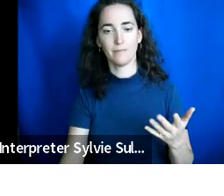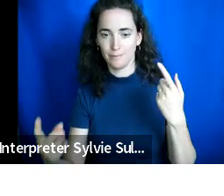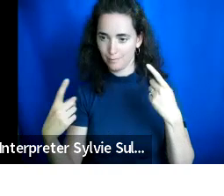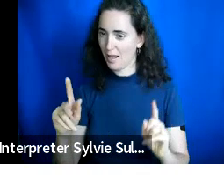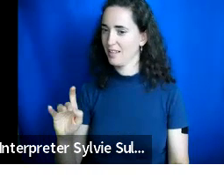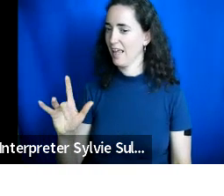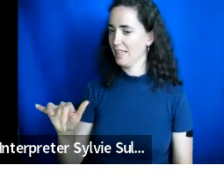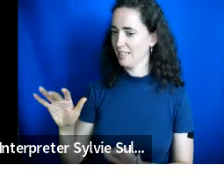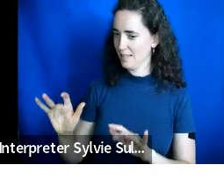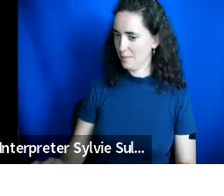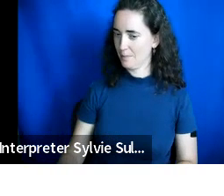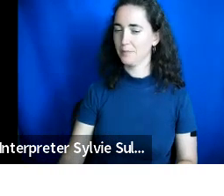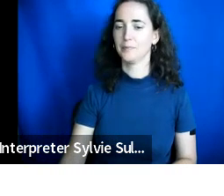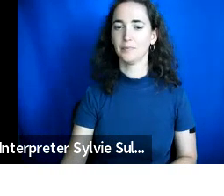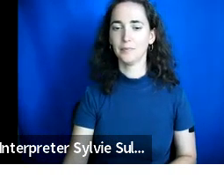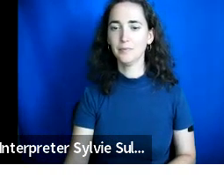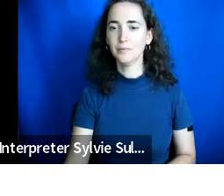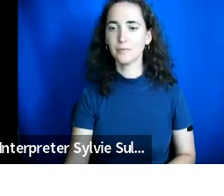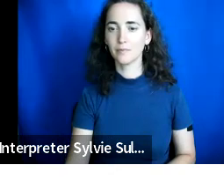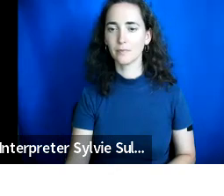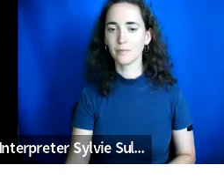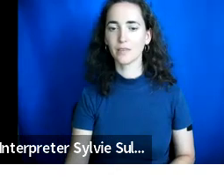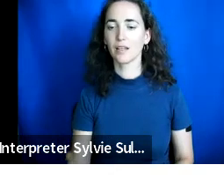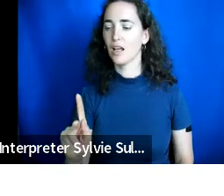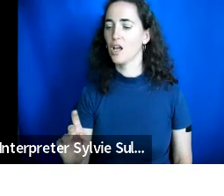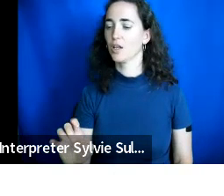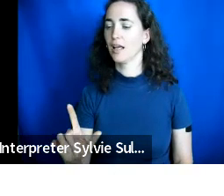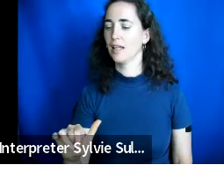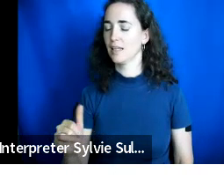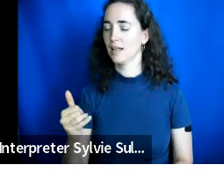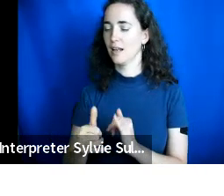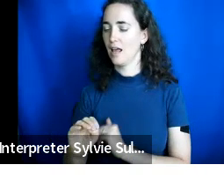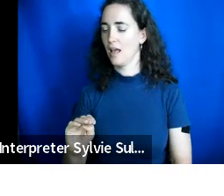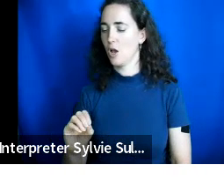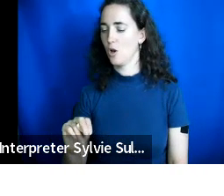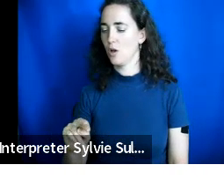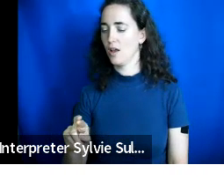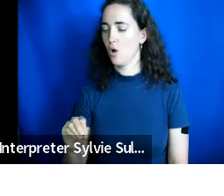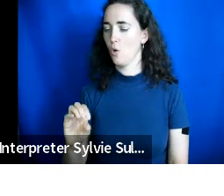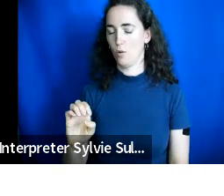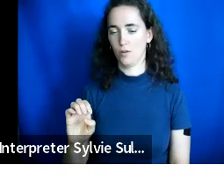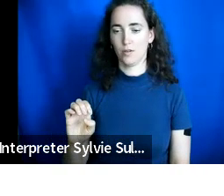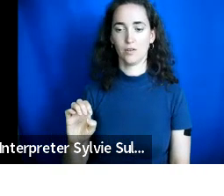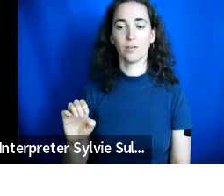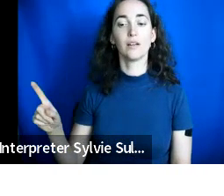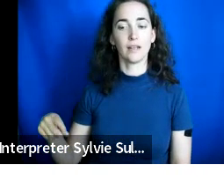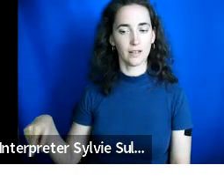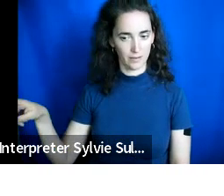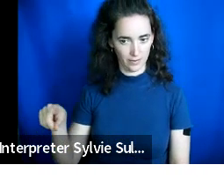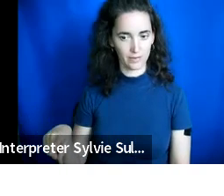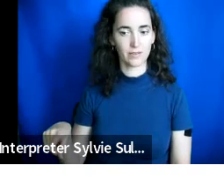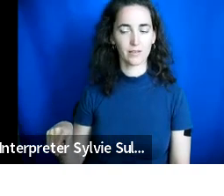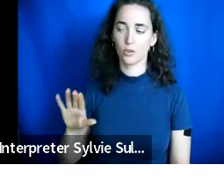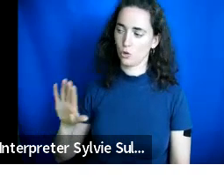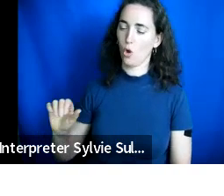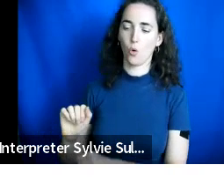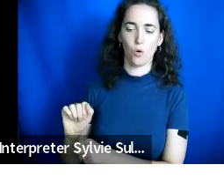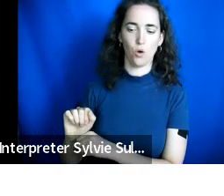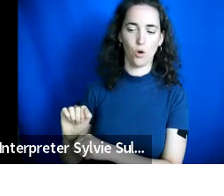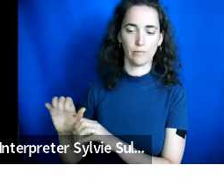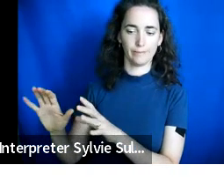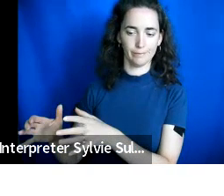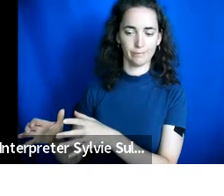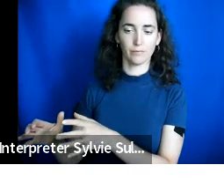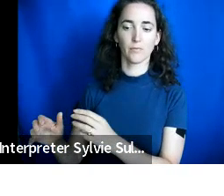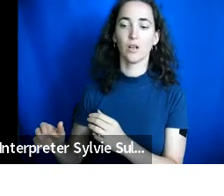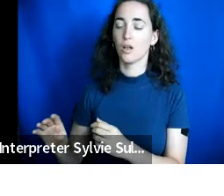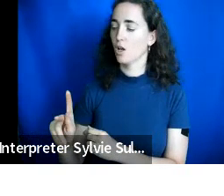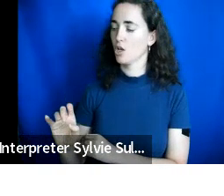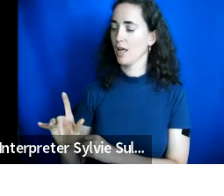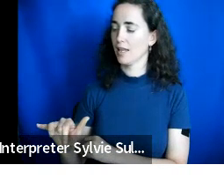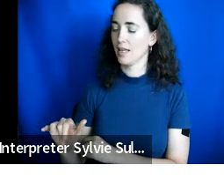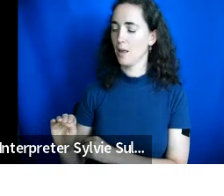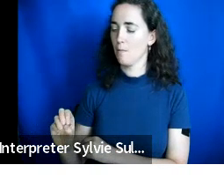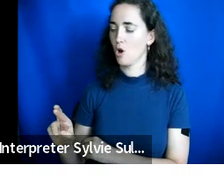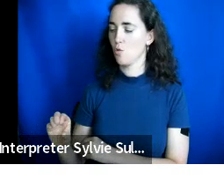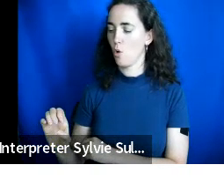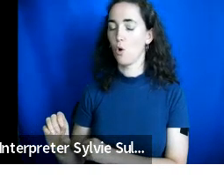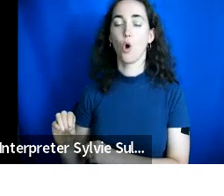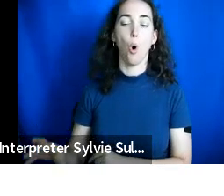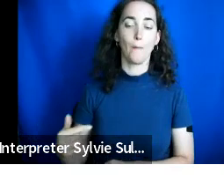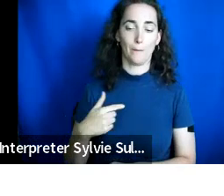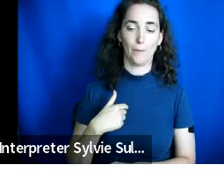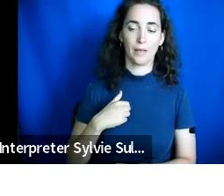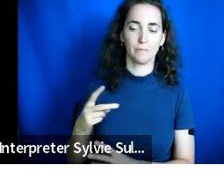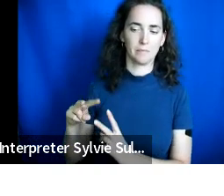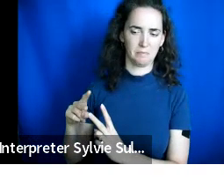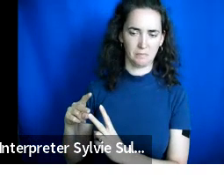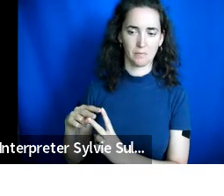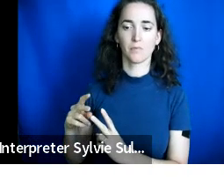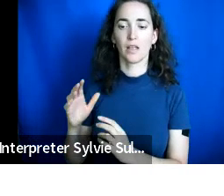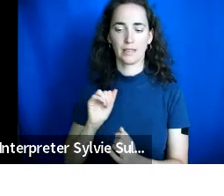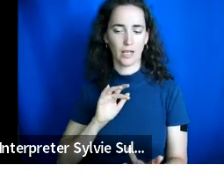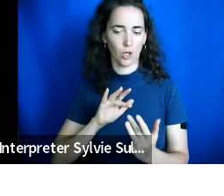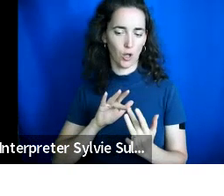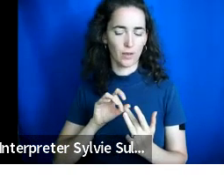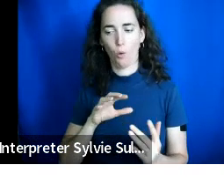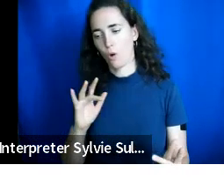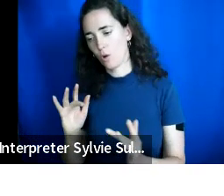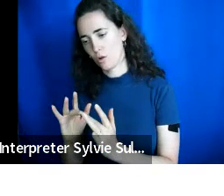There you go, Kelly Kelly Monroe i'm volunteering Kelly Kellymanroe. they they do this work for us, and so Kelly Monroe or myself would be the person to to talk with about